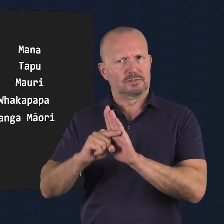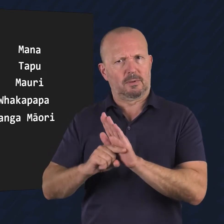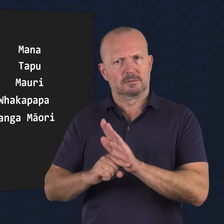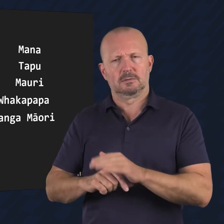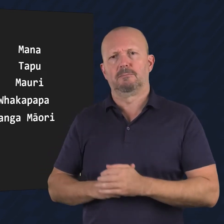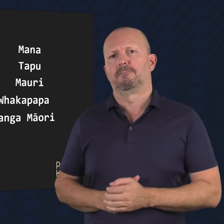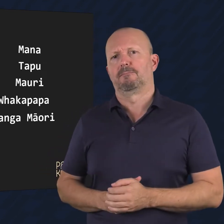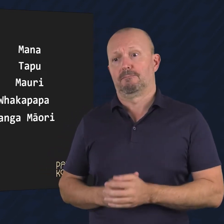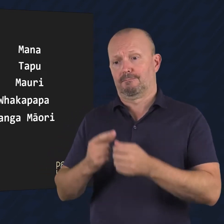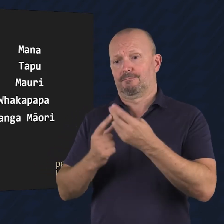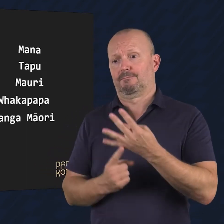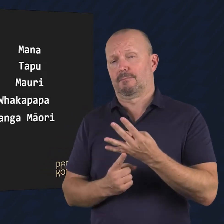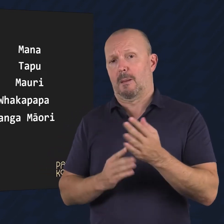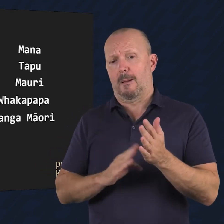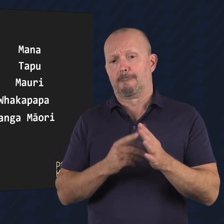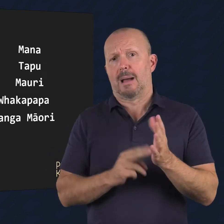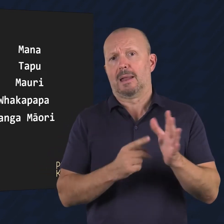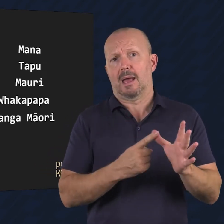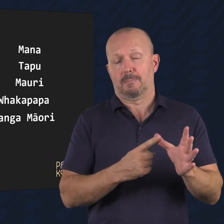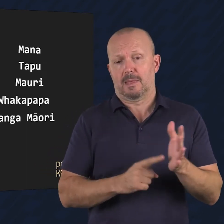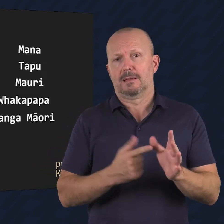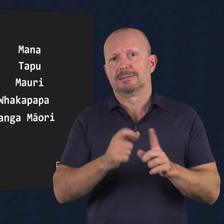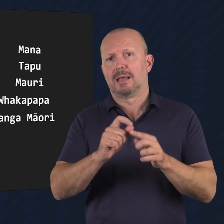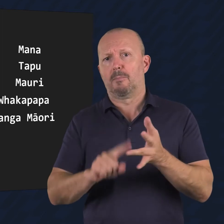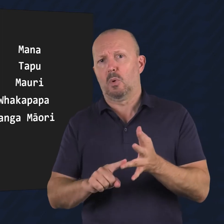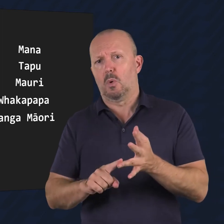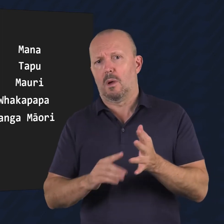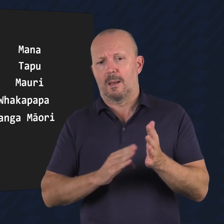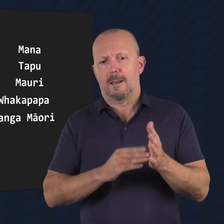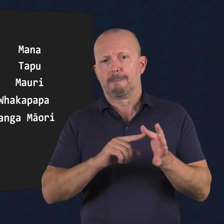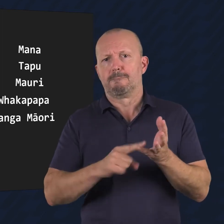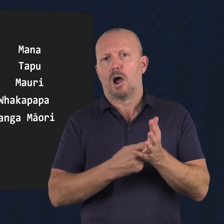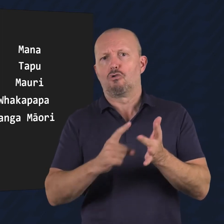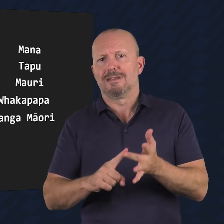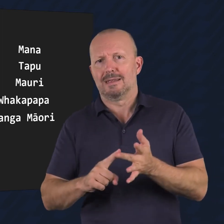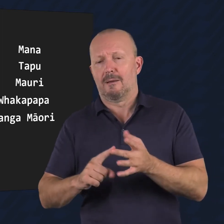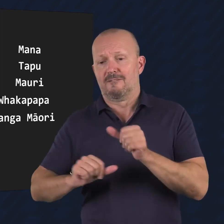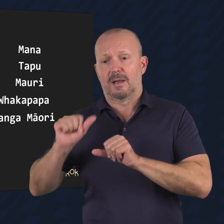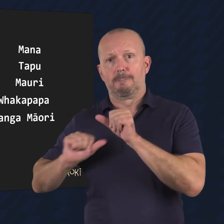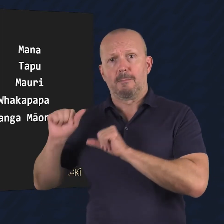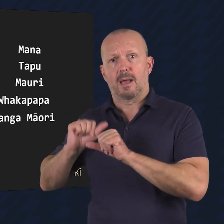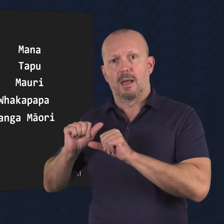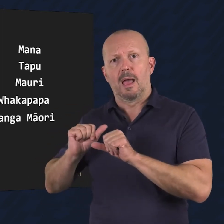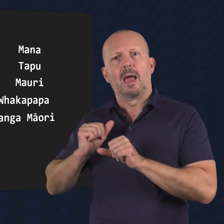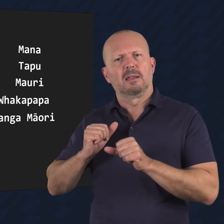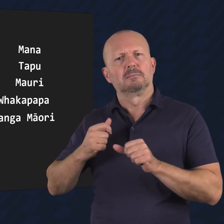Our guiding principles are Mana, Tapu, Mauri, Whakapapa and Tikanga Māori.